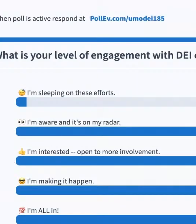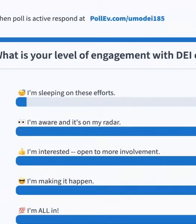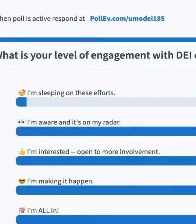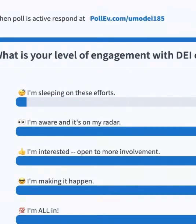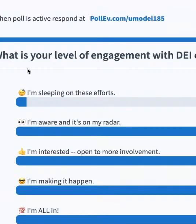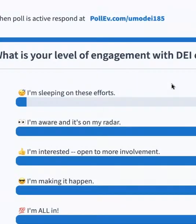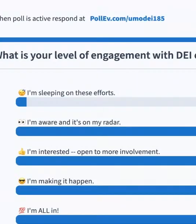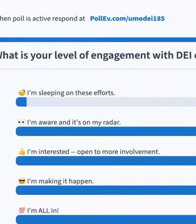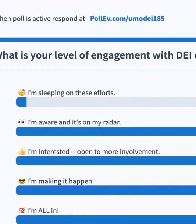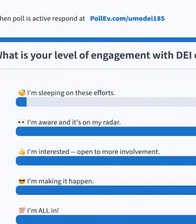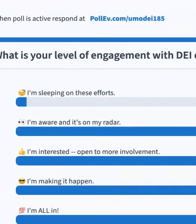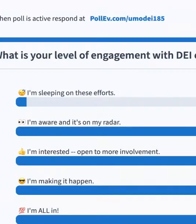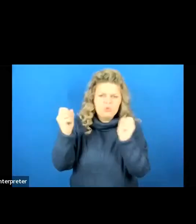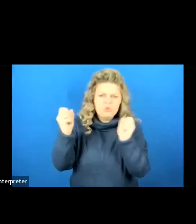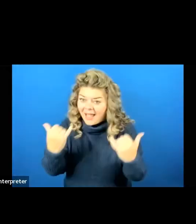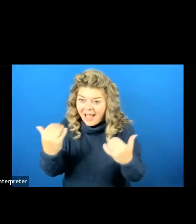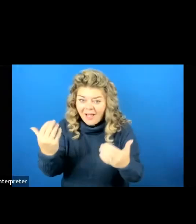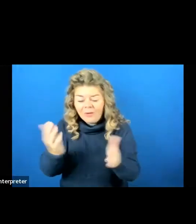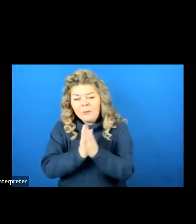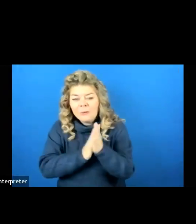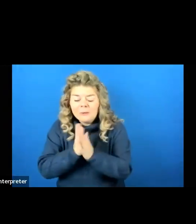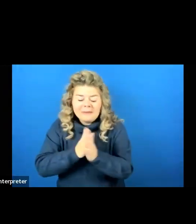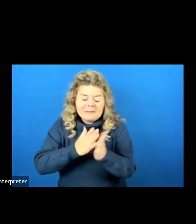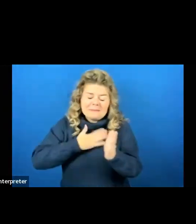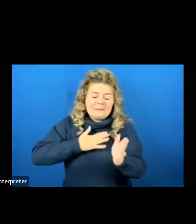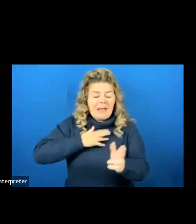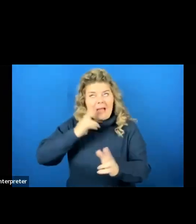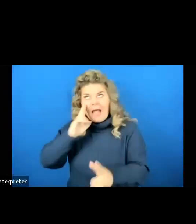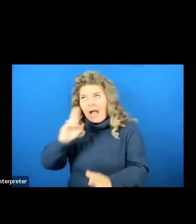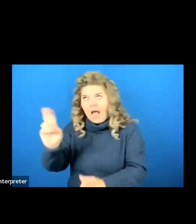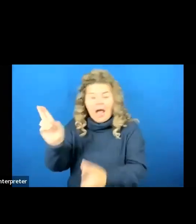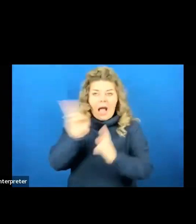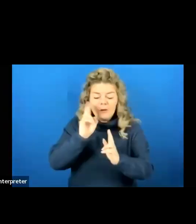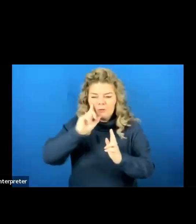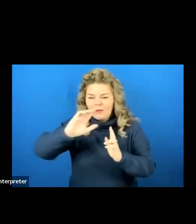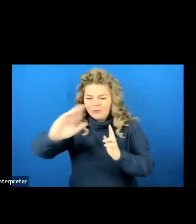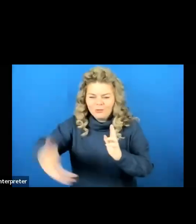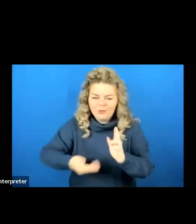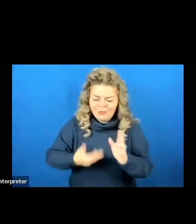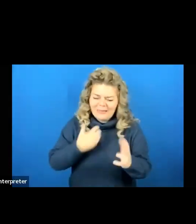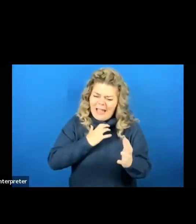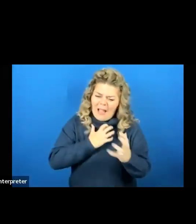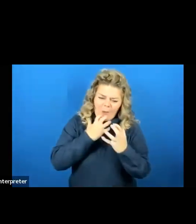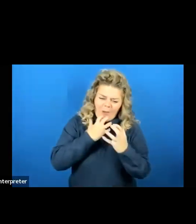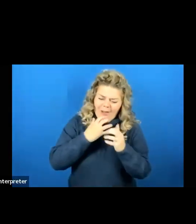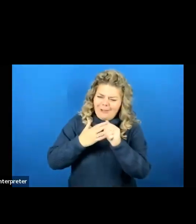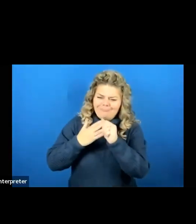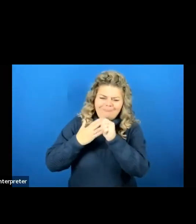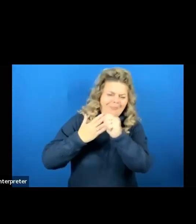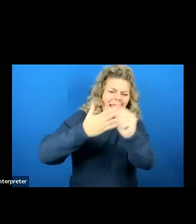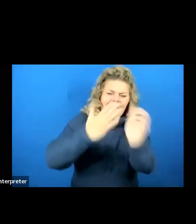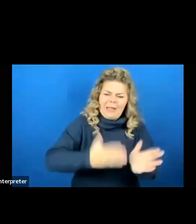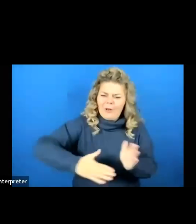So now it is my great honor to introduce our valiant leader, Dr. Tabby Chavis.